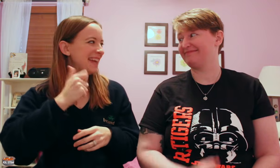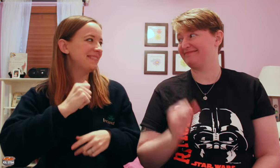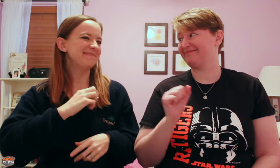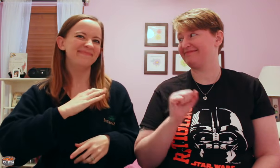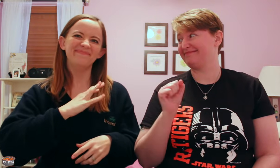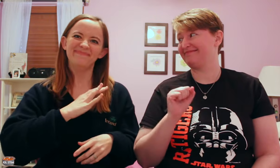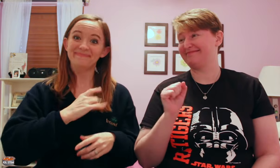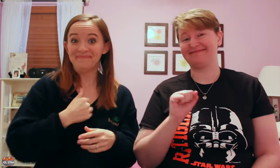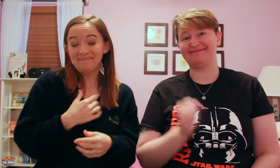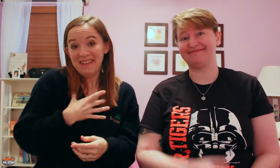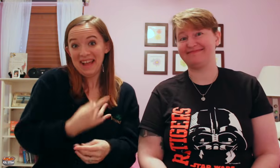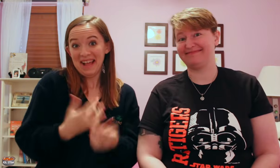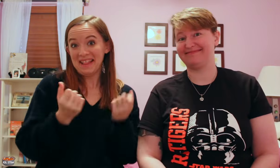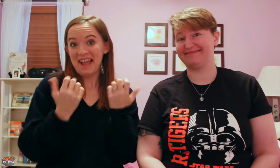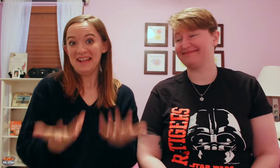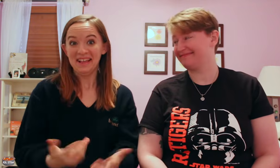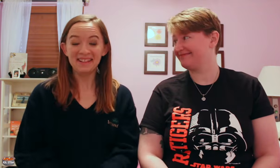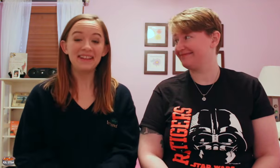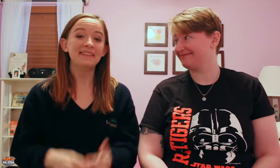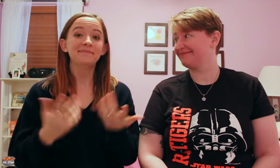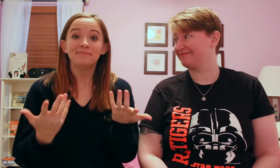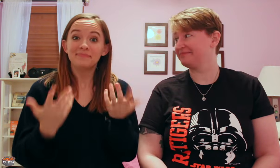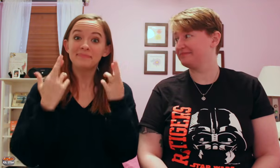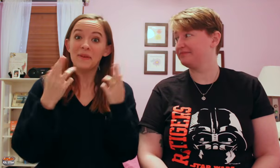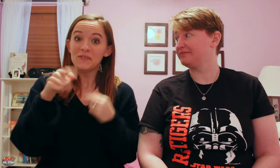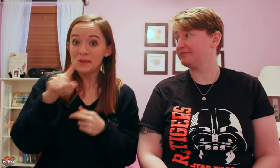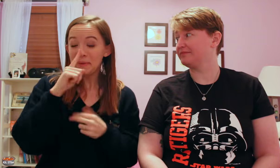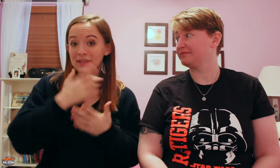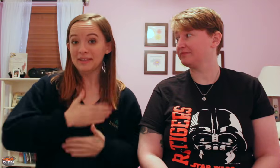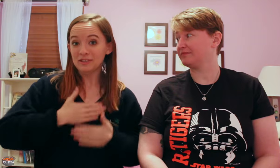on the old TV channels. Which is cool. I like it a lot.